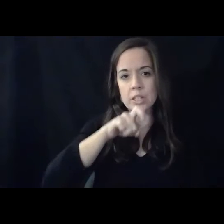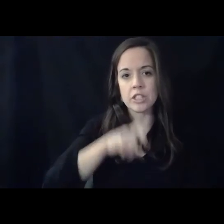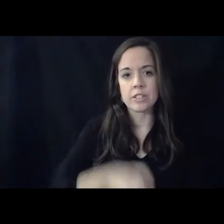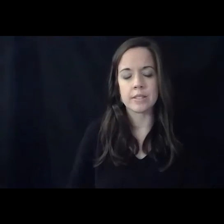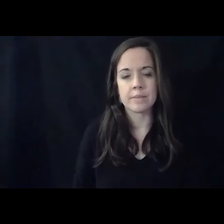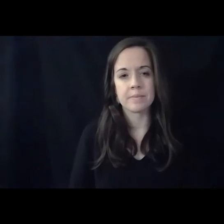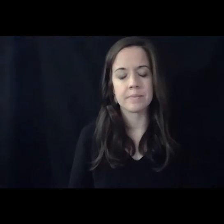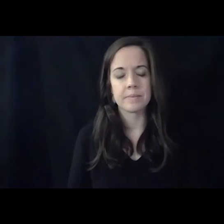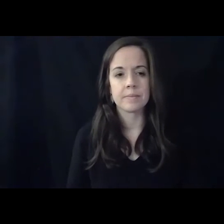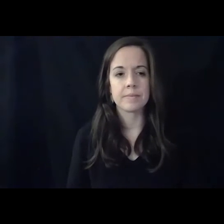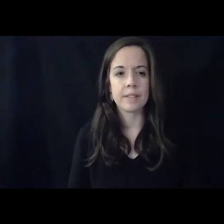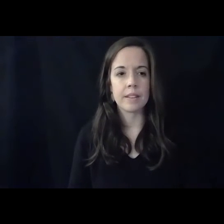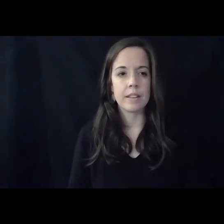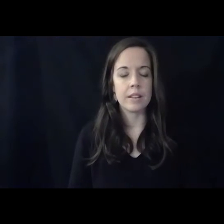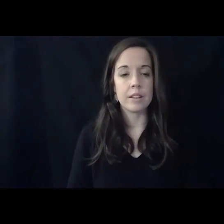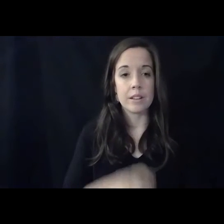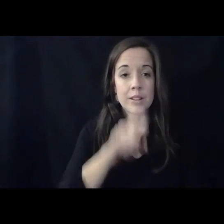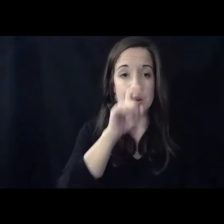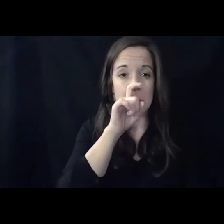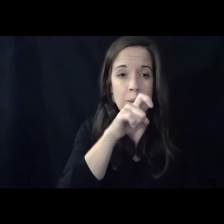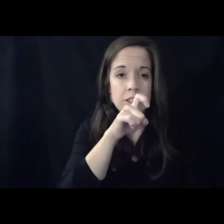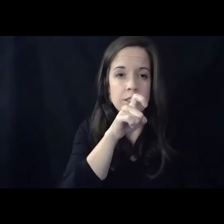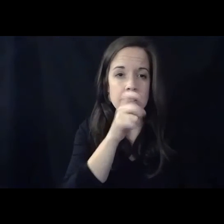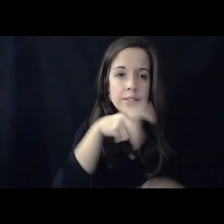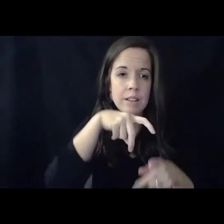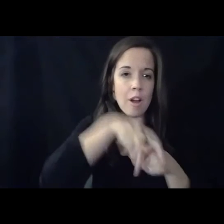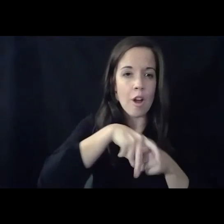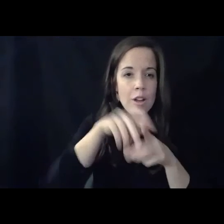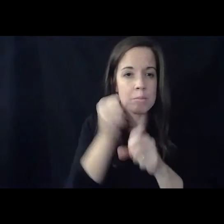witches on brooms witches on bikes